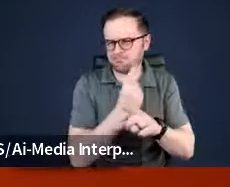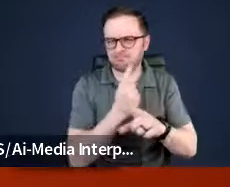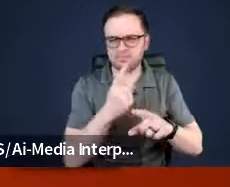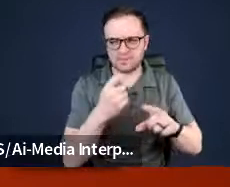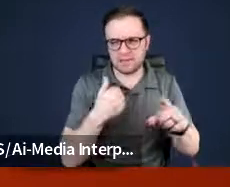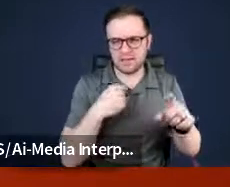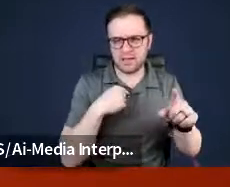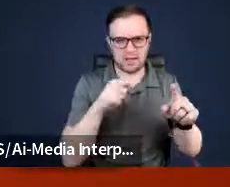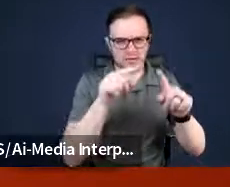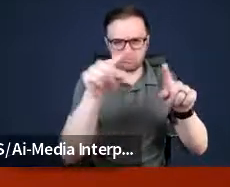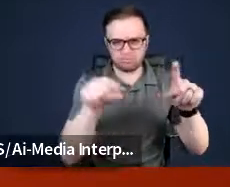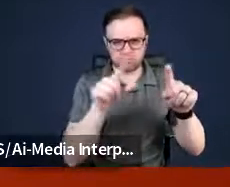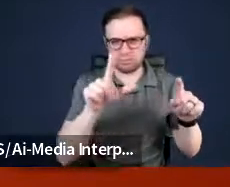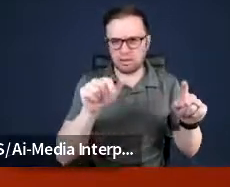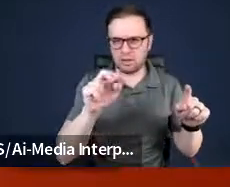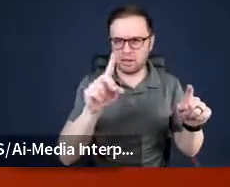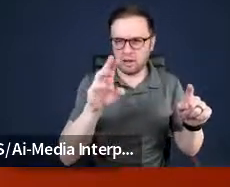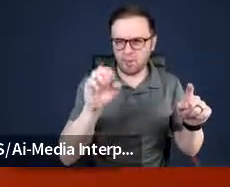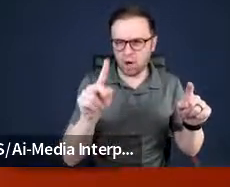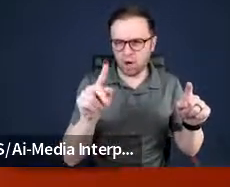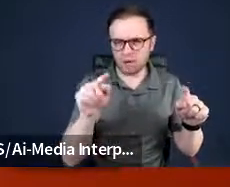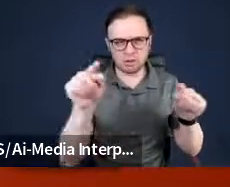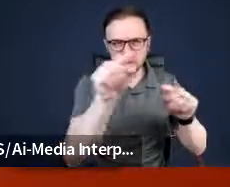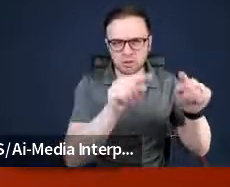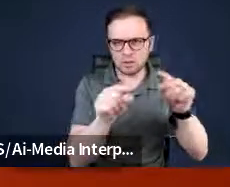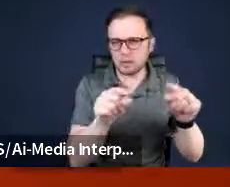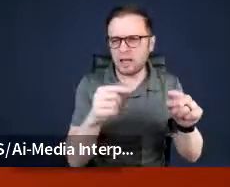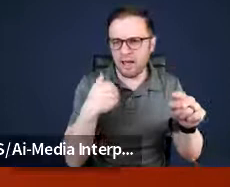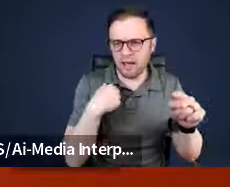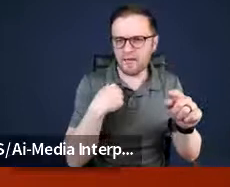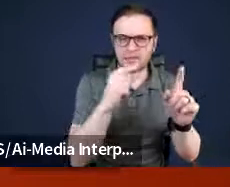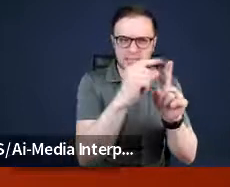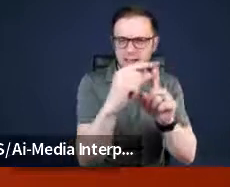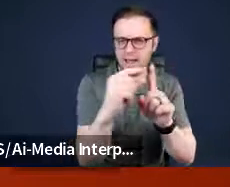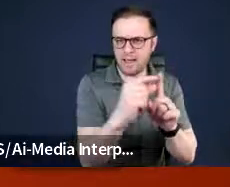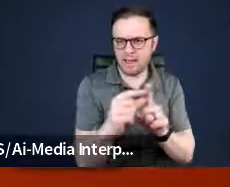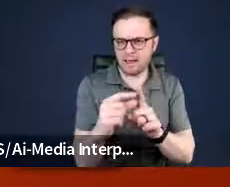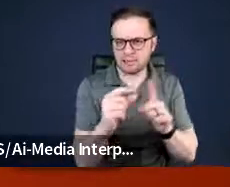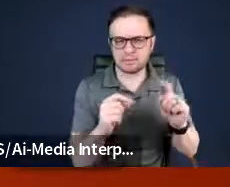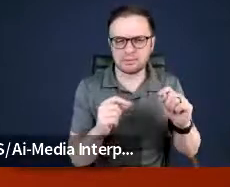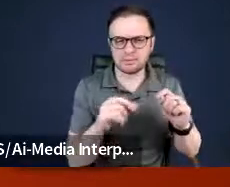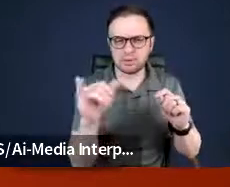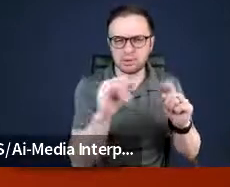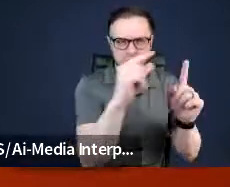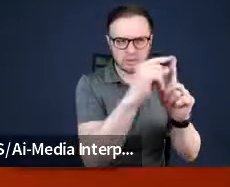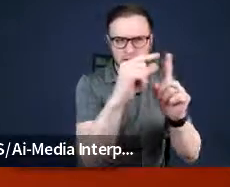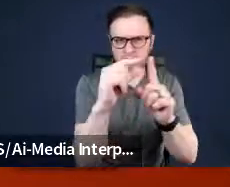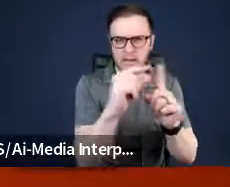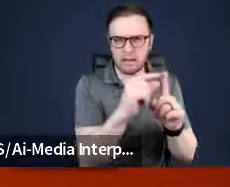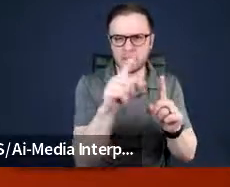there also needs to be infrastructure there, there needs to be landmarks, headings, images need to have alternative text